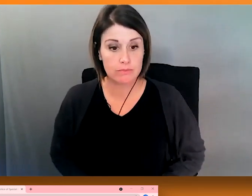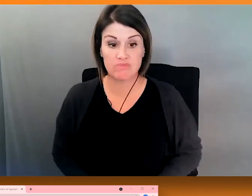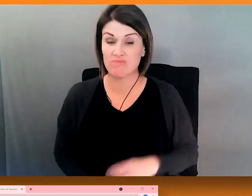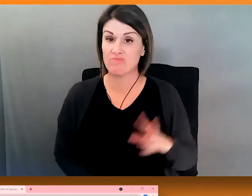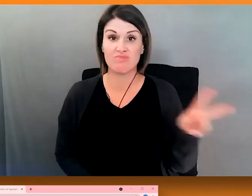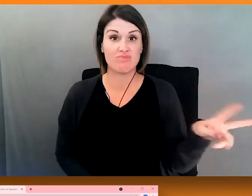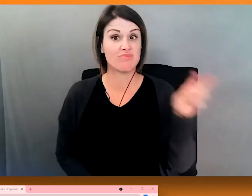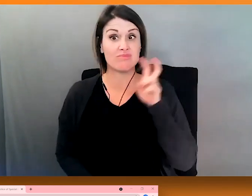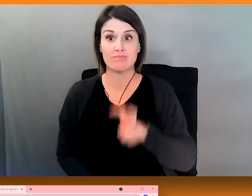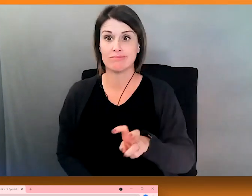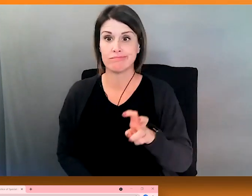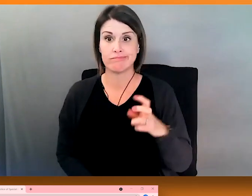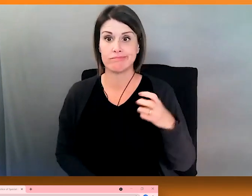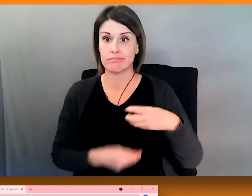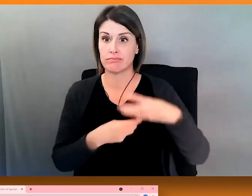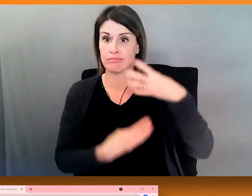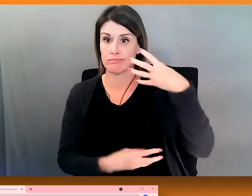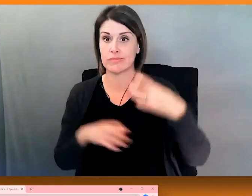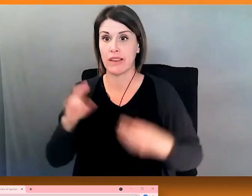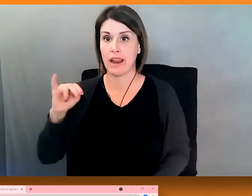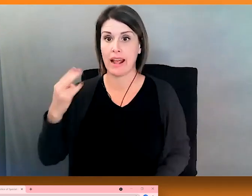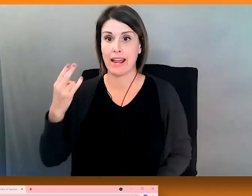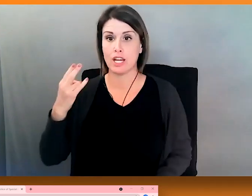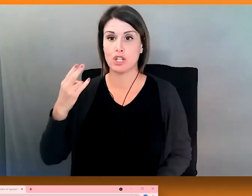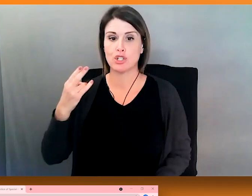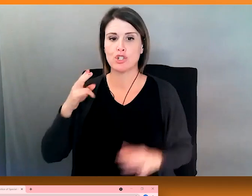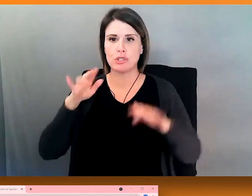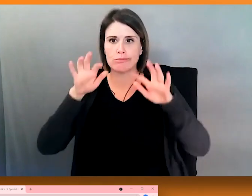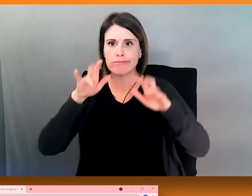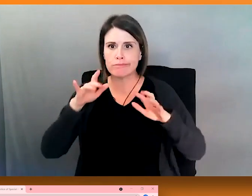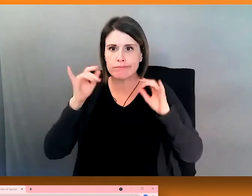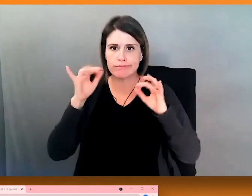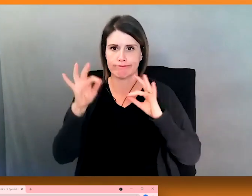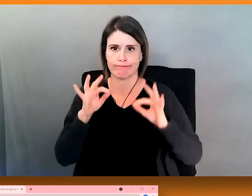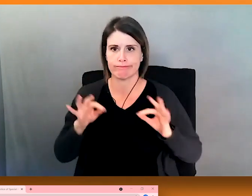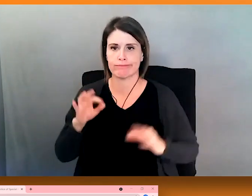Takes you right to the NIH solicitation...